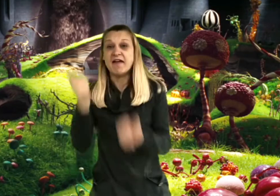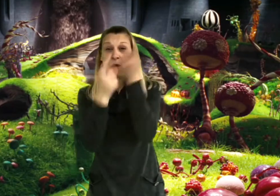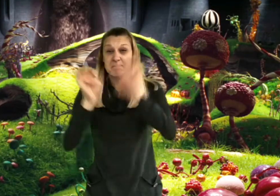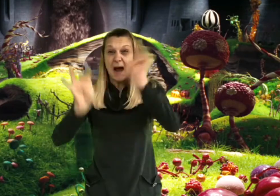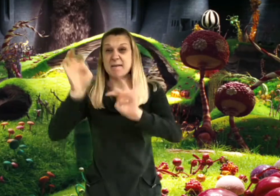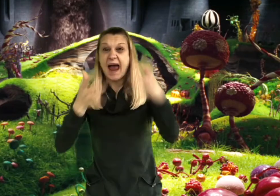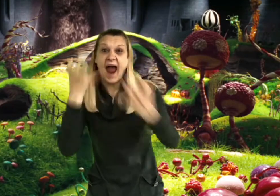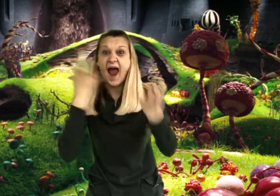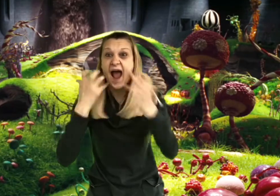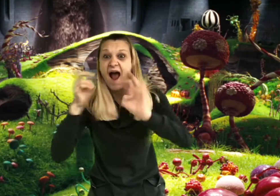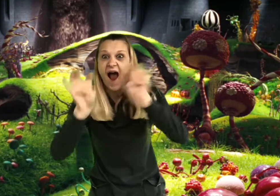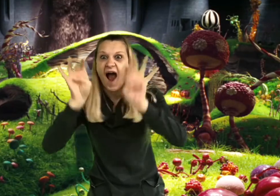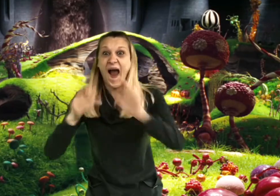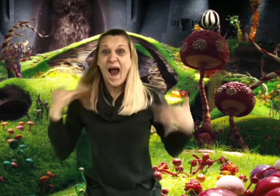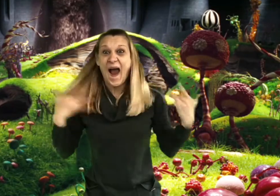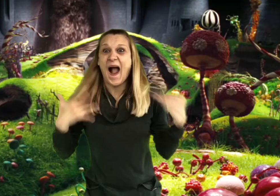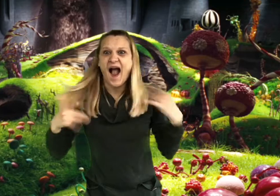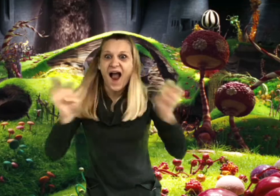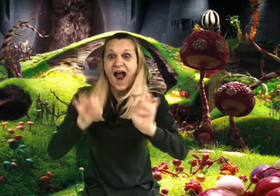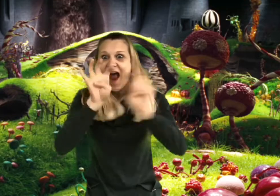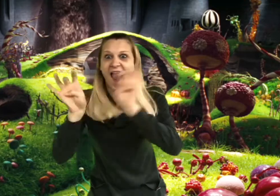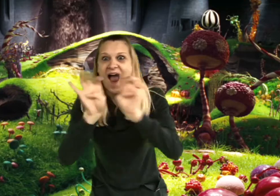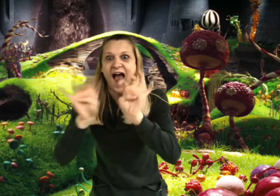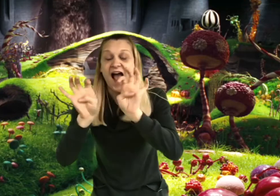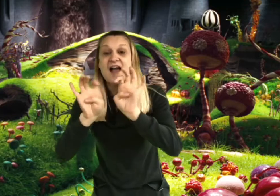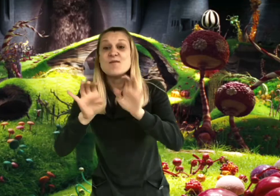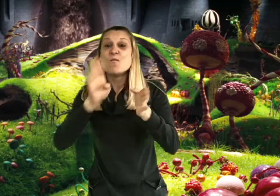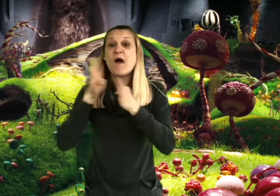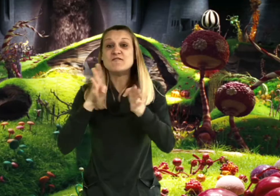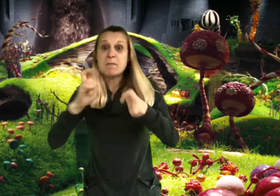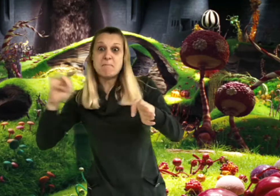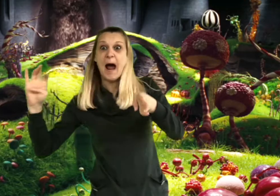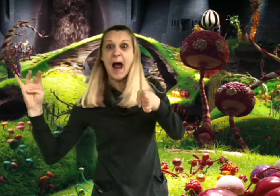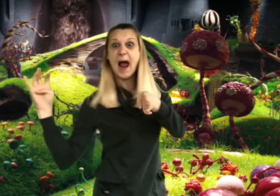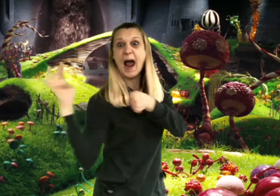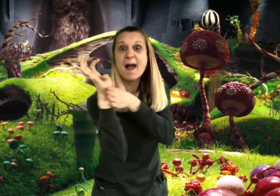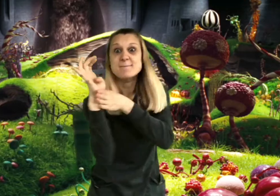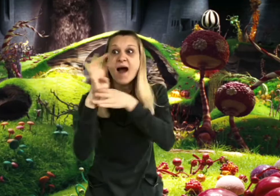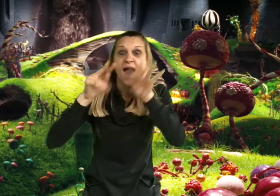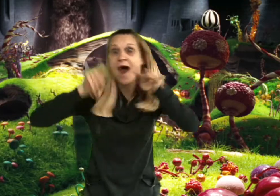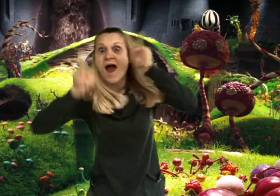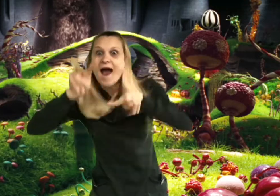And now everybody started shouting at once. Children and parents alike rushed down to the edge of the river to get a closer look.